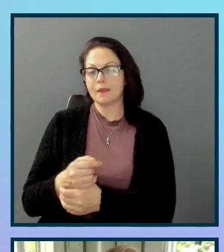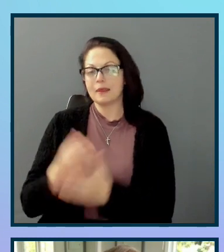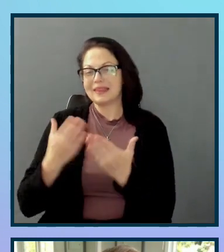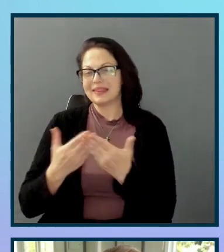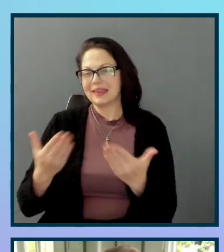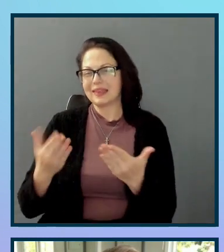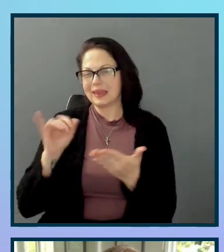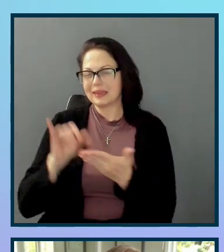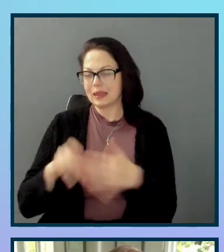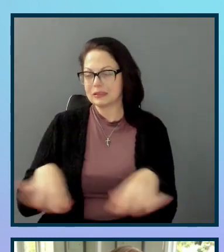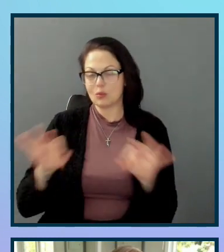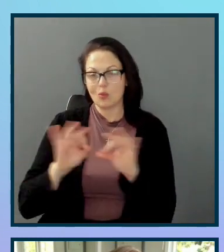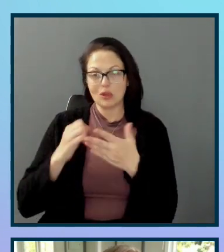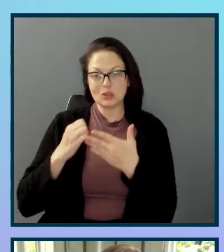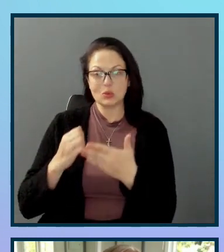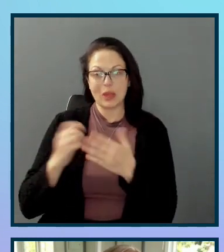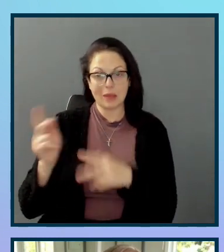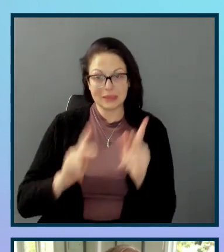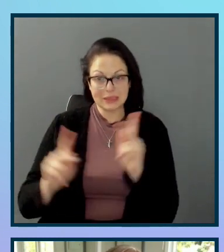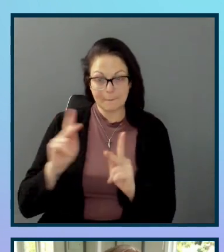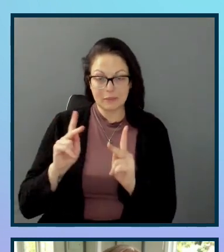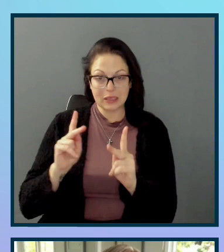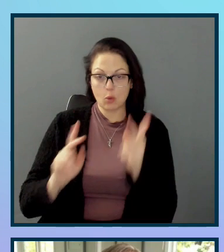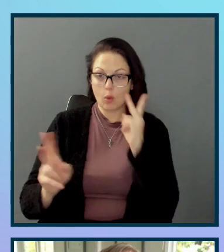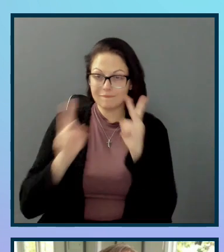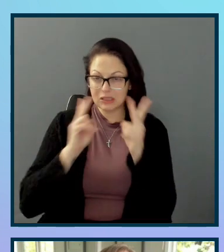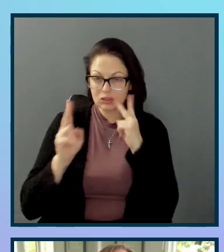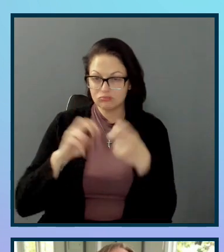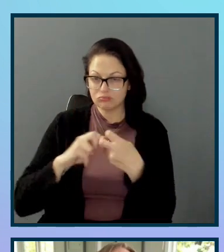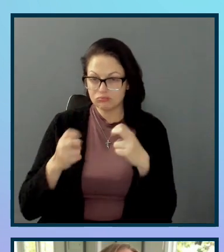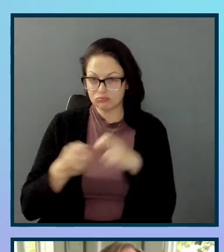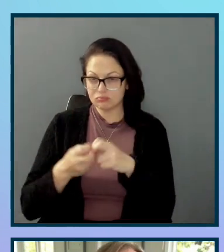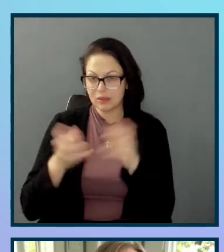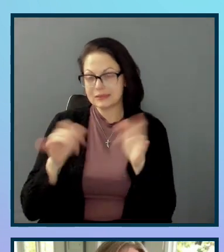to helping those visually, those with visual impairments, is the same thing